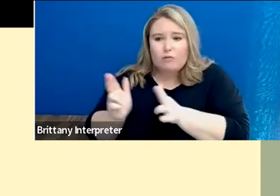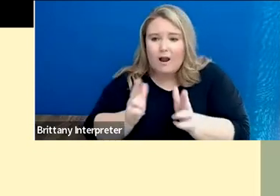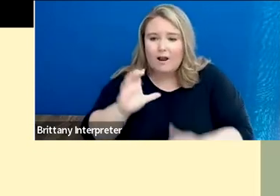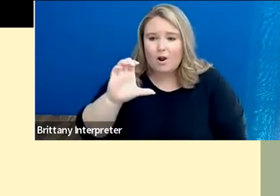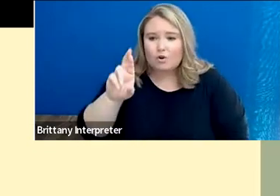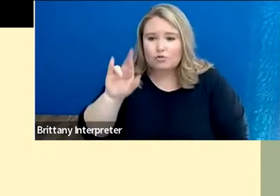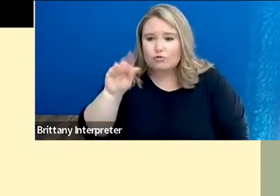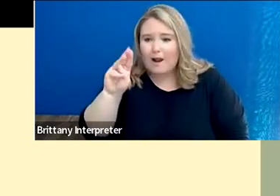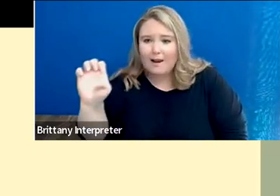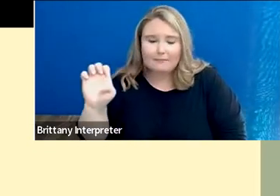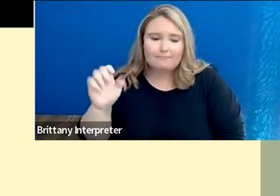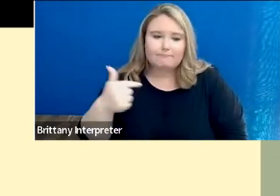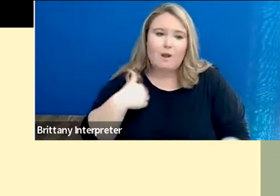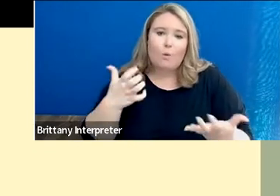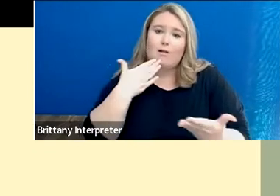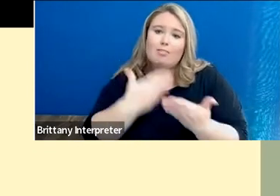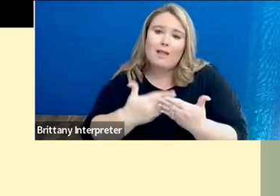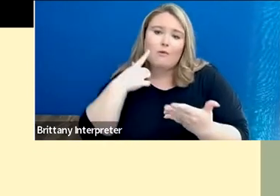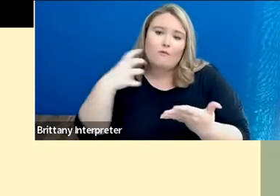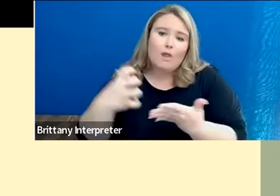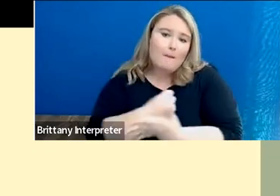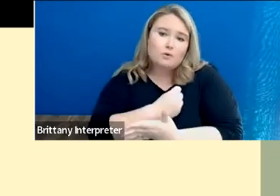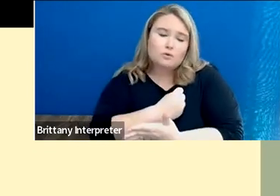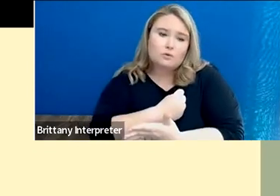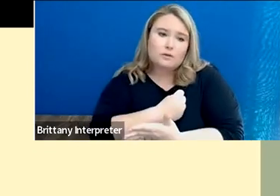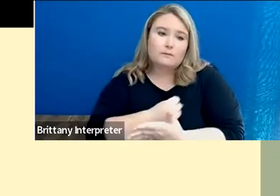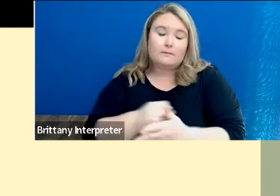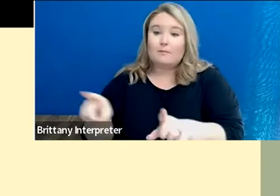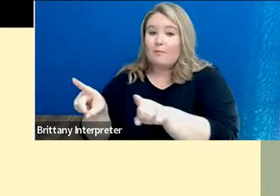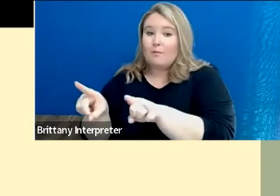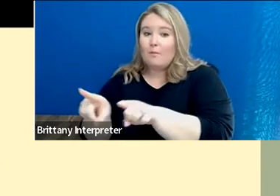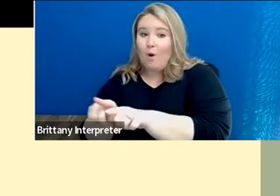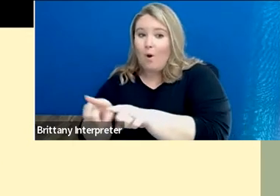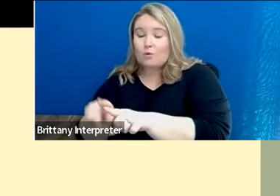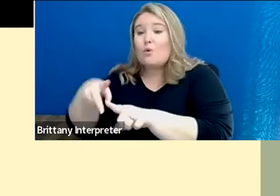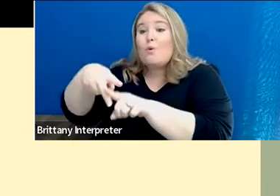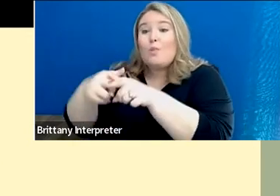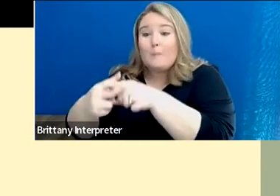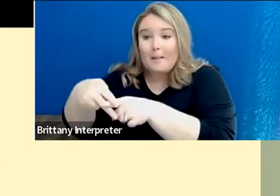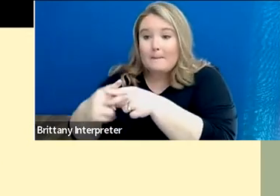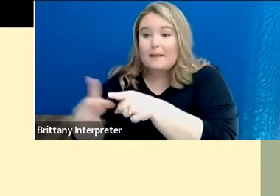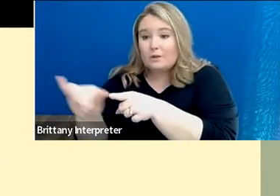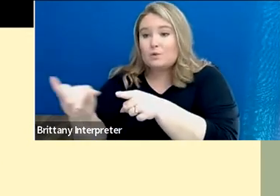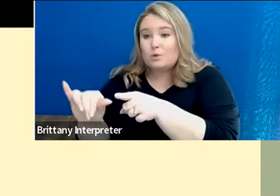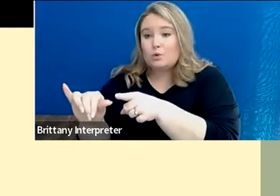for this opportunity and blessing. And also the plumbing must be in working order in the buildings too, and also air conditioners too.